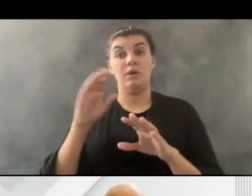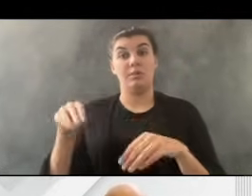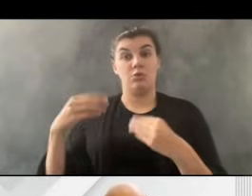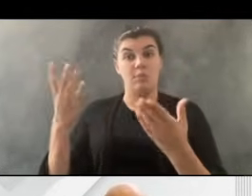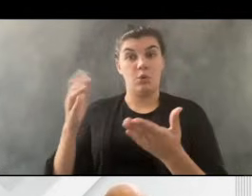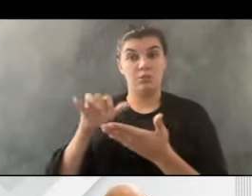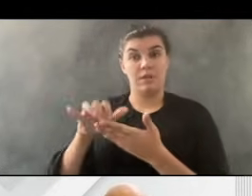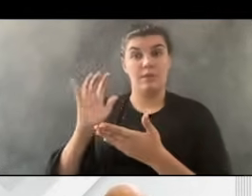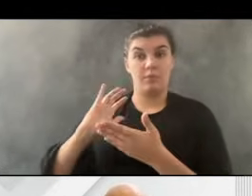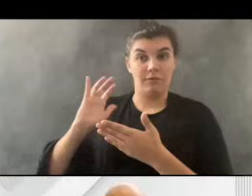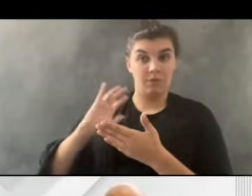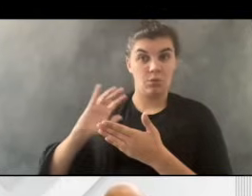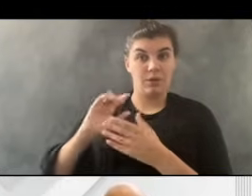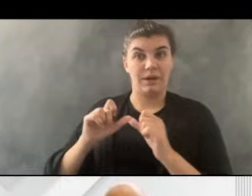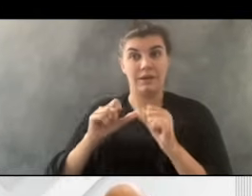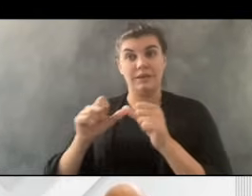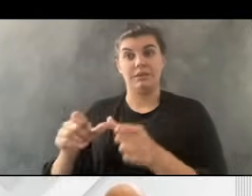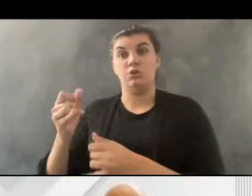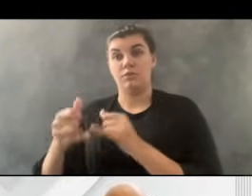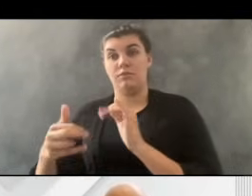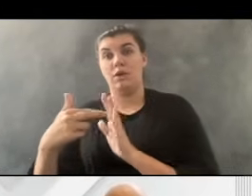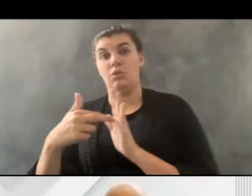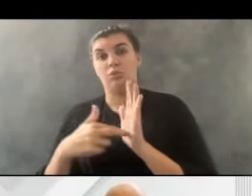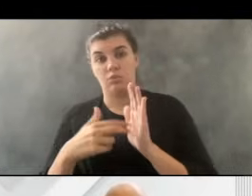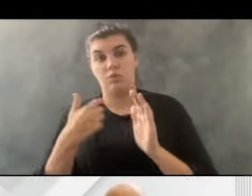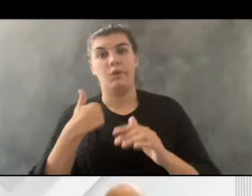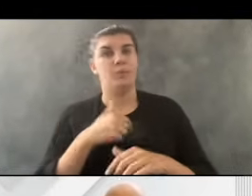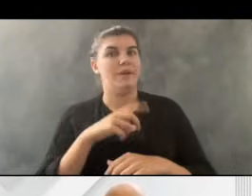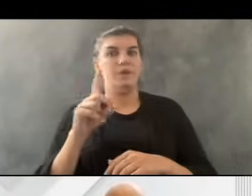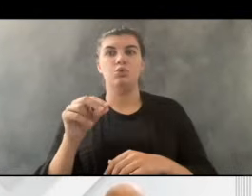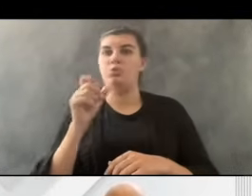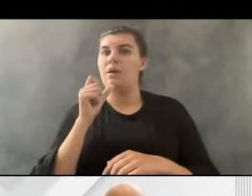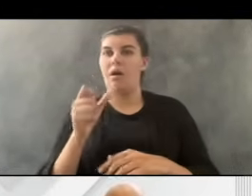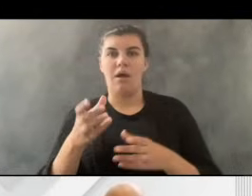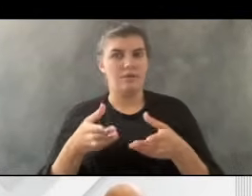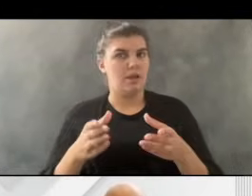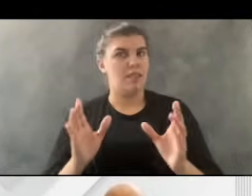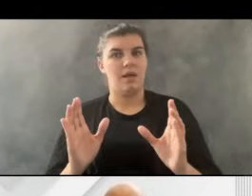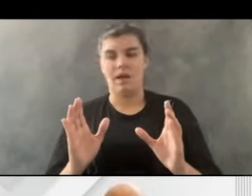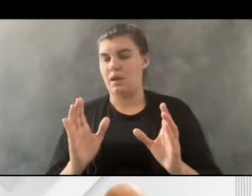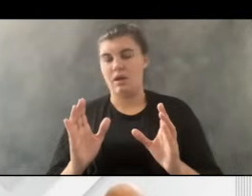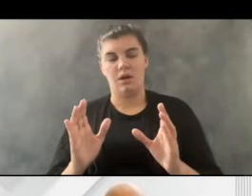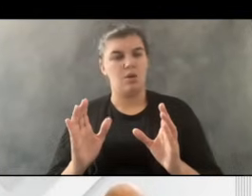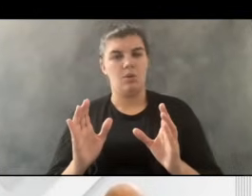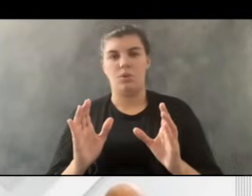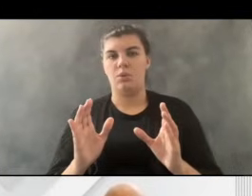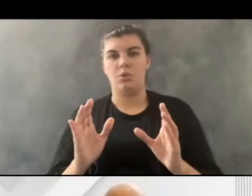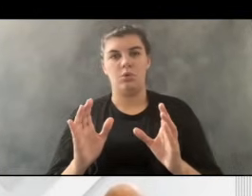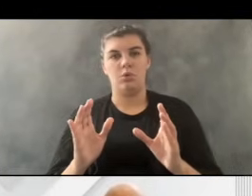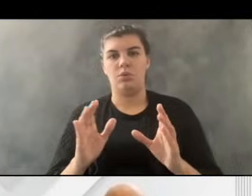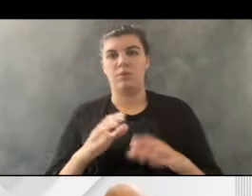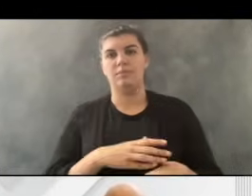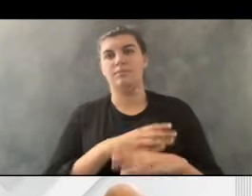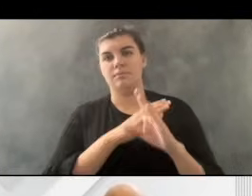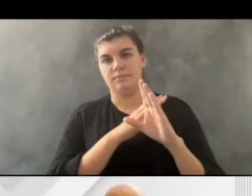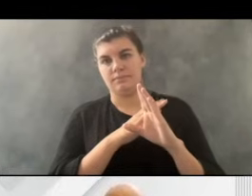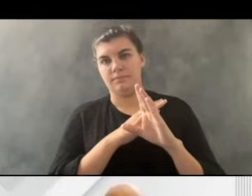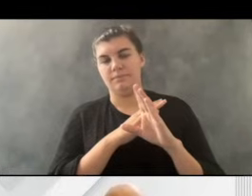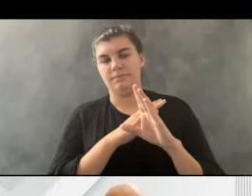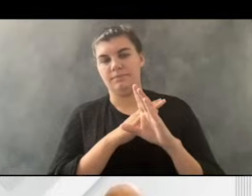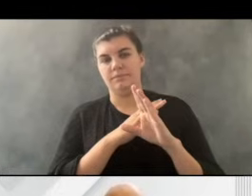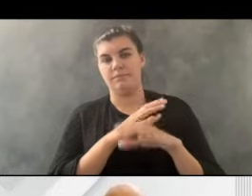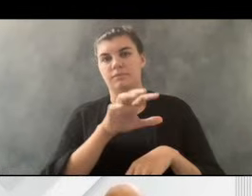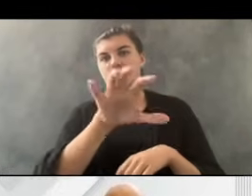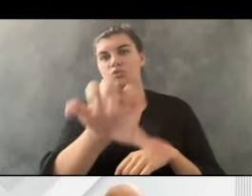and continues in the final rule, is that we do not allow an obstruction other than the